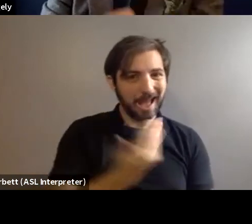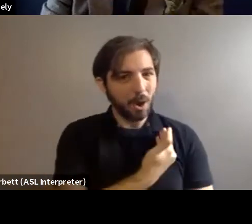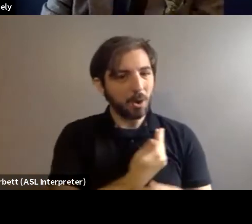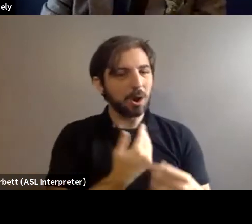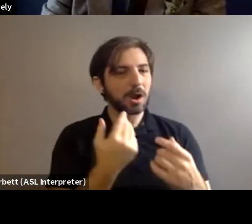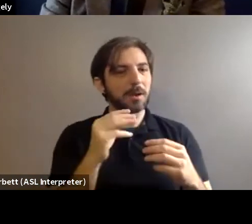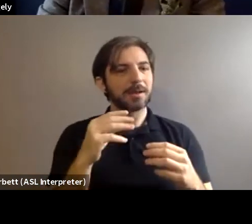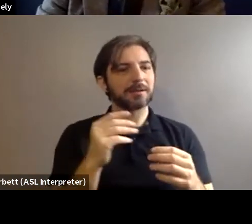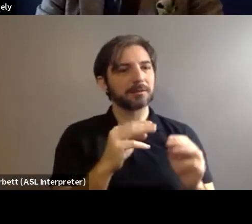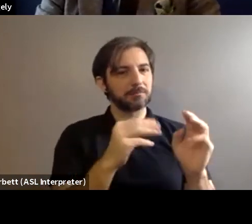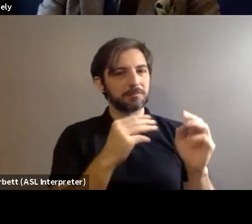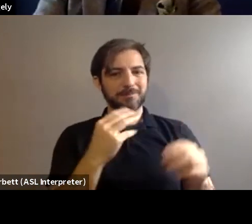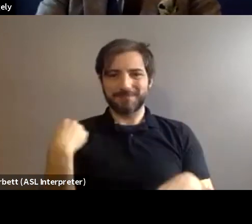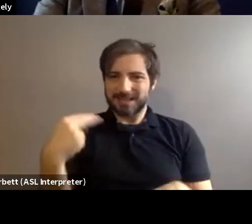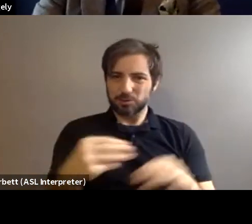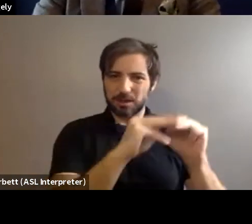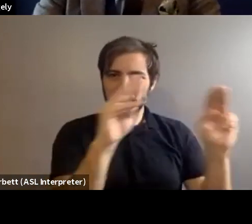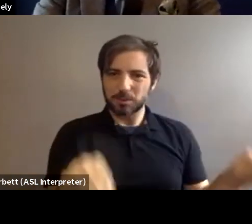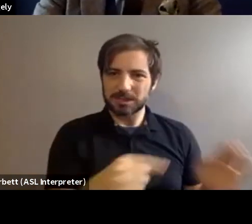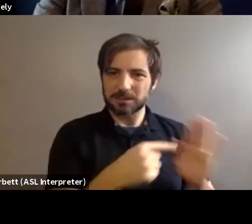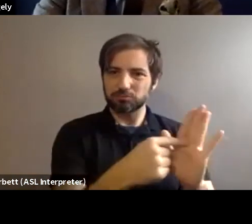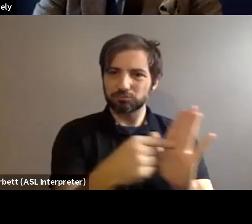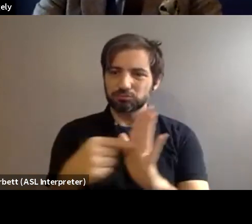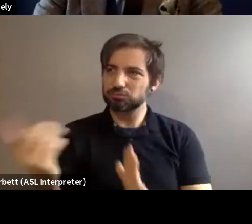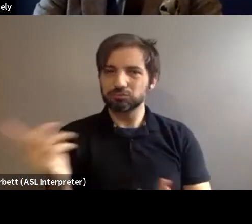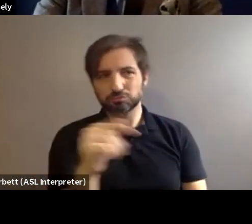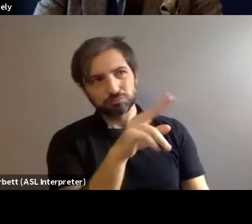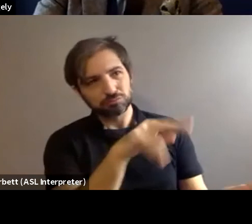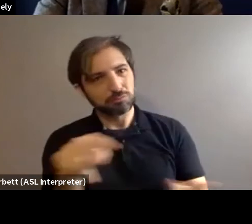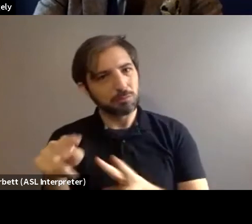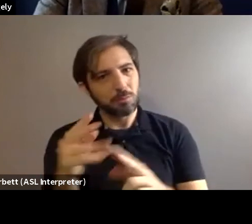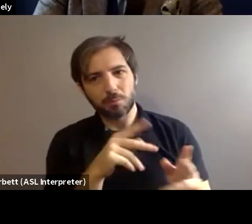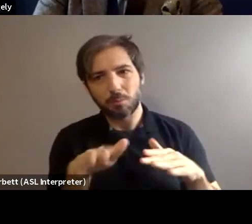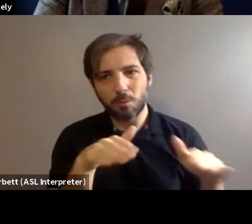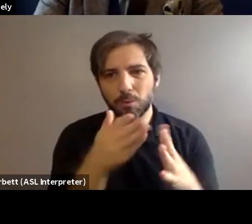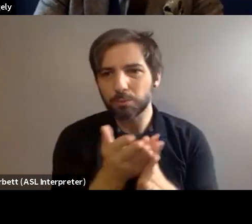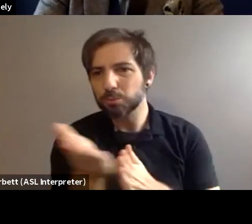museum and at our soldiers memorial museum downtown just so they can kind of help us